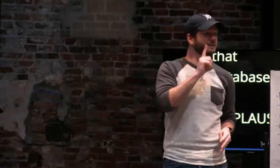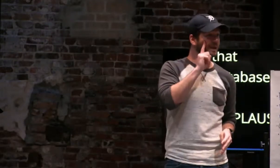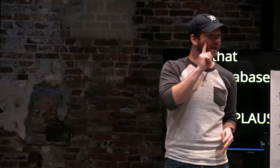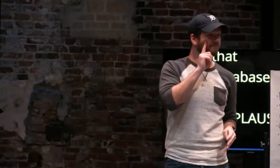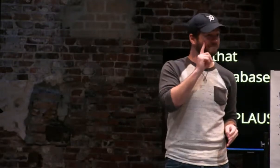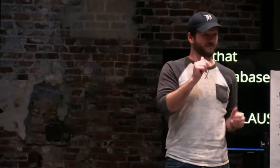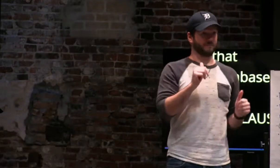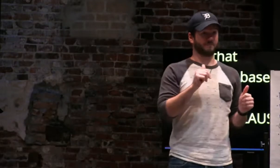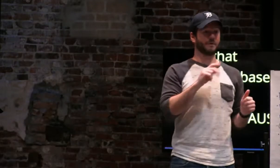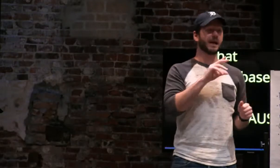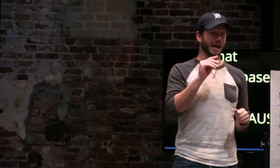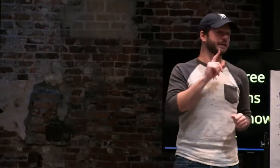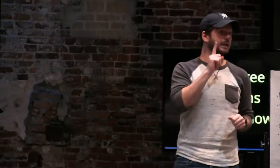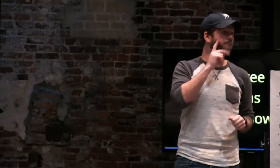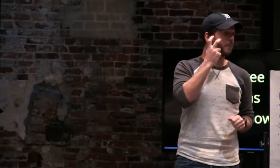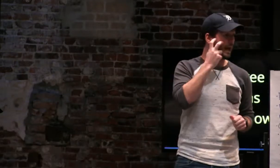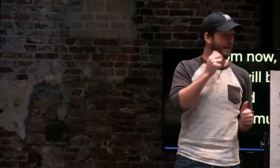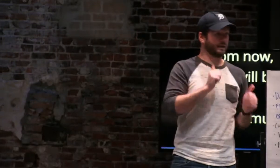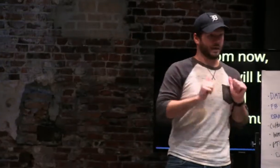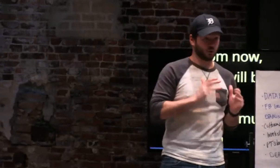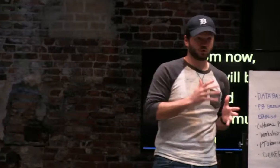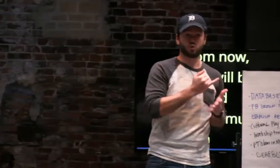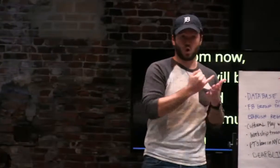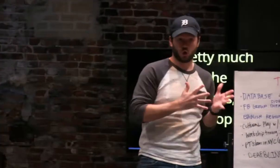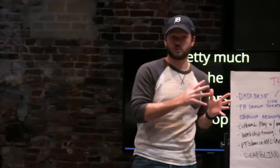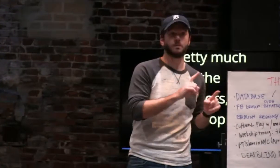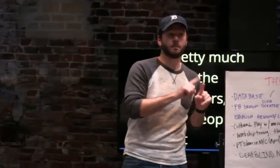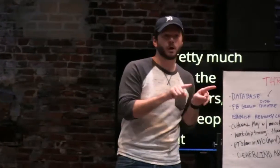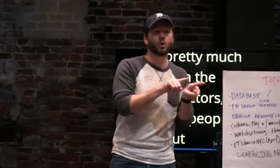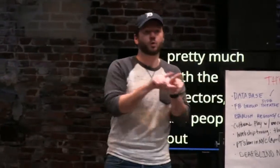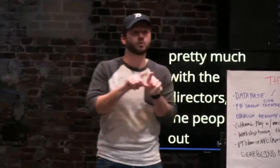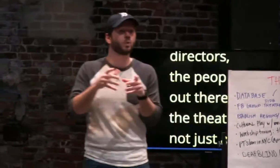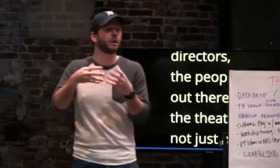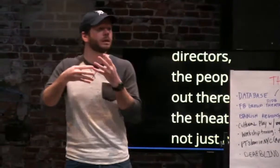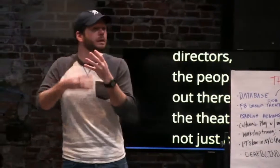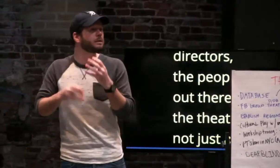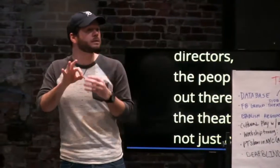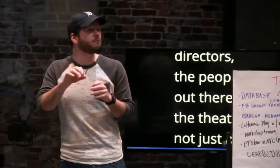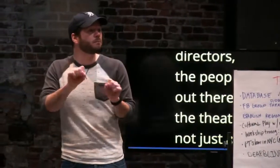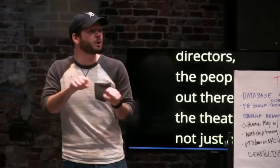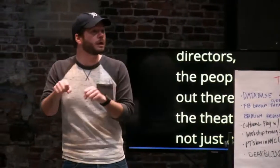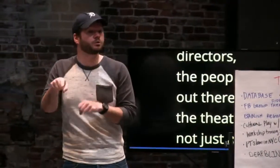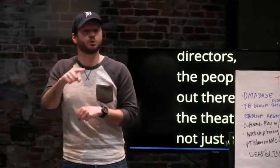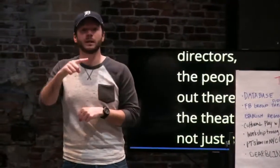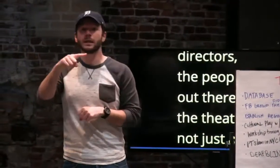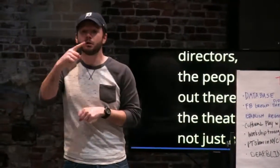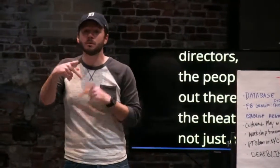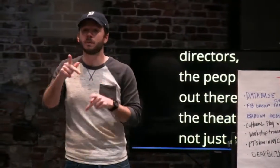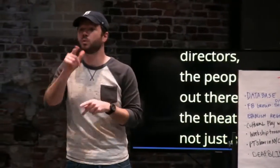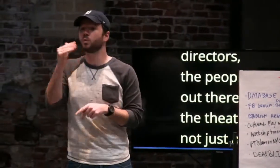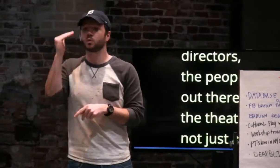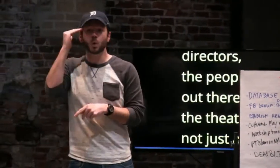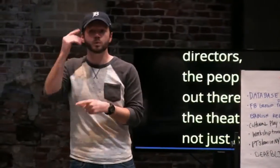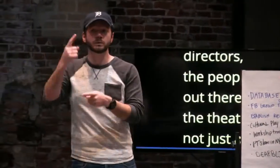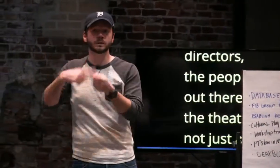Not just a list of the deaf talent, but also DeafBlind talent and also the potential hearing people